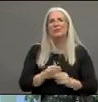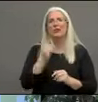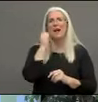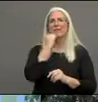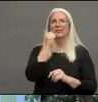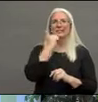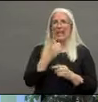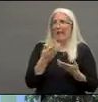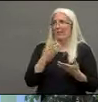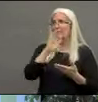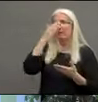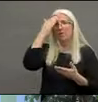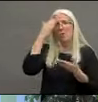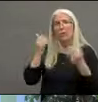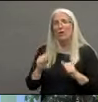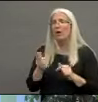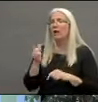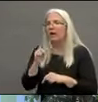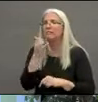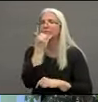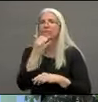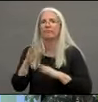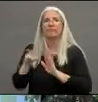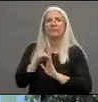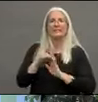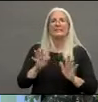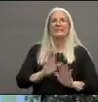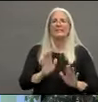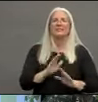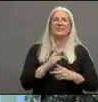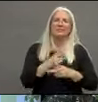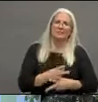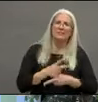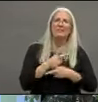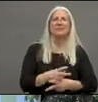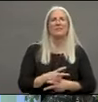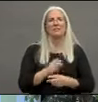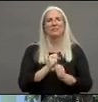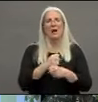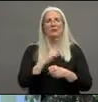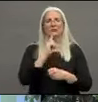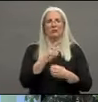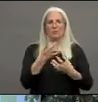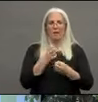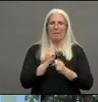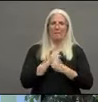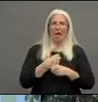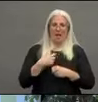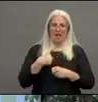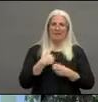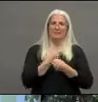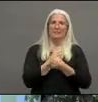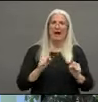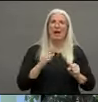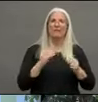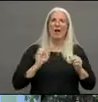you to ensure that you're keeping safe by practicing those protocols and keeping your distance.